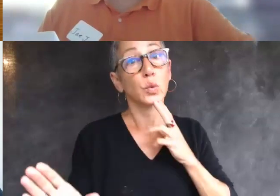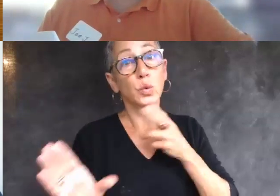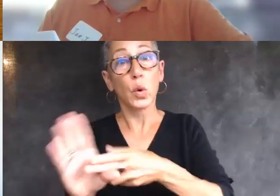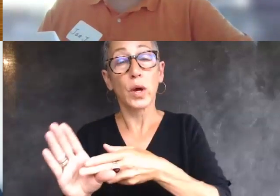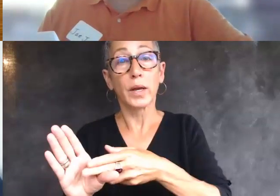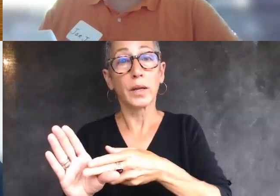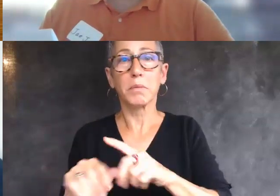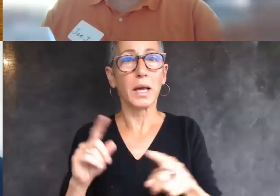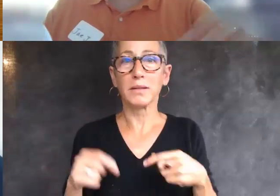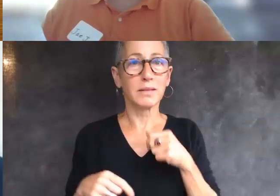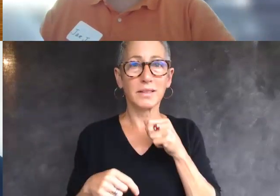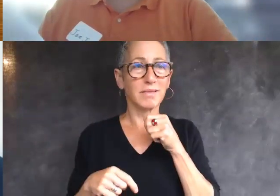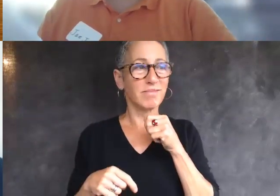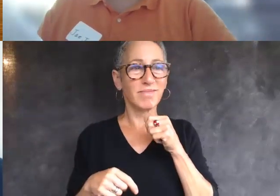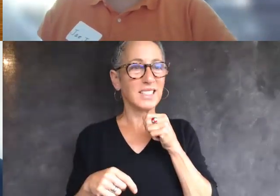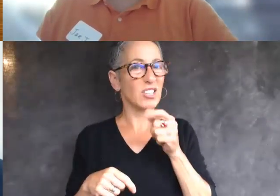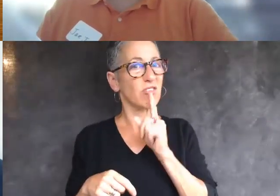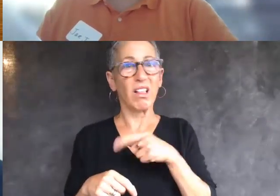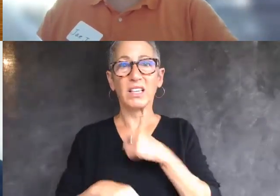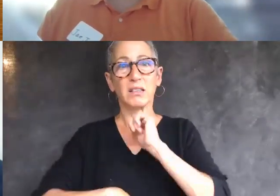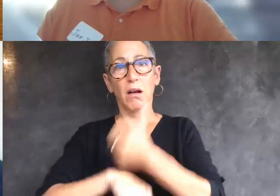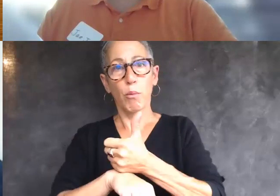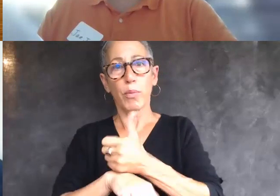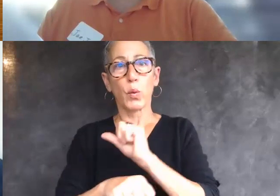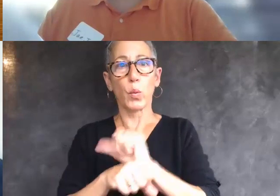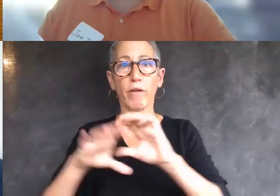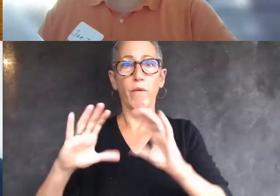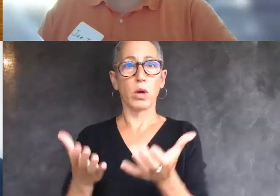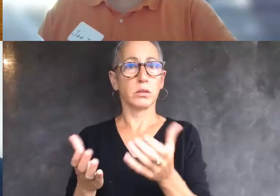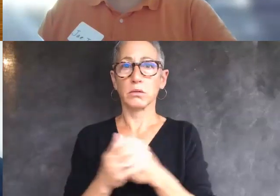And creating this workforce from tapping into people